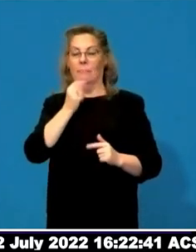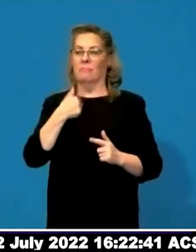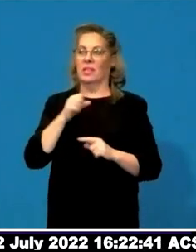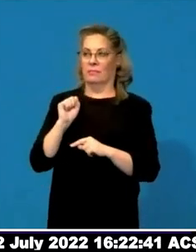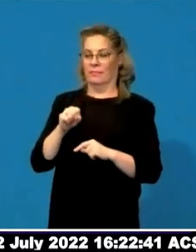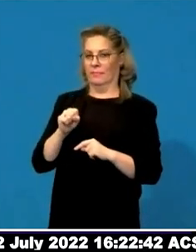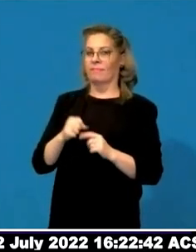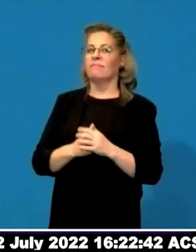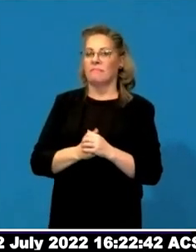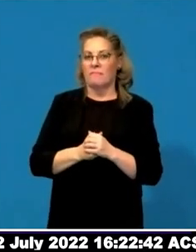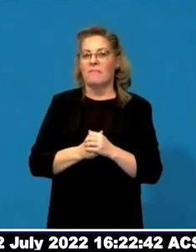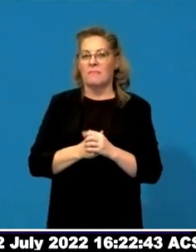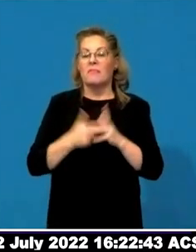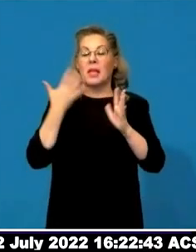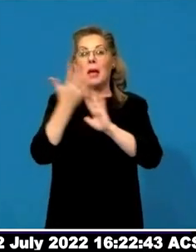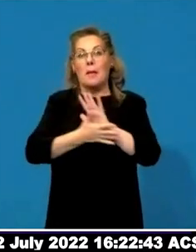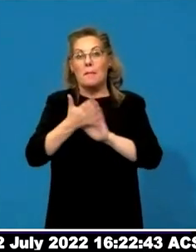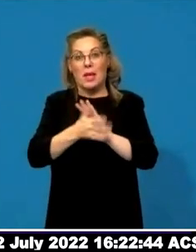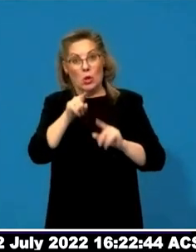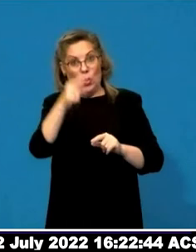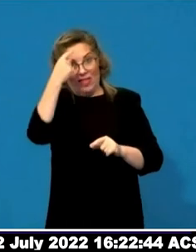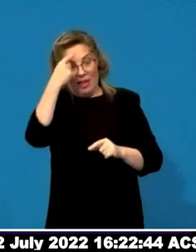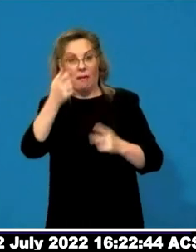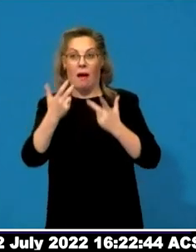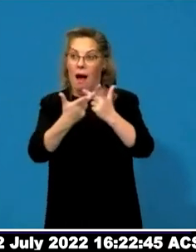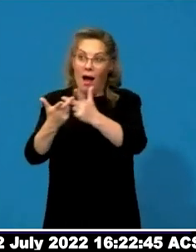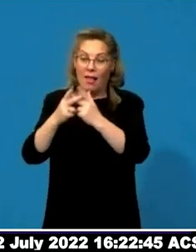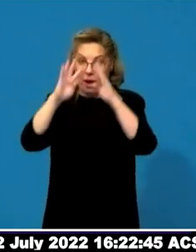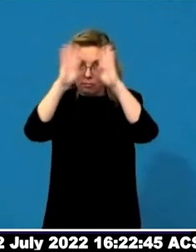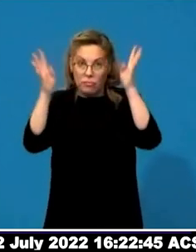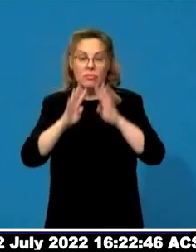So it's important that other island people talk up? Yes.